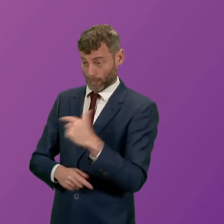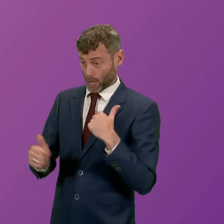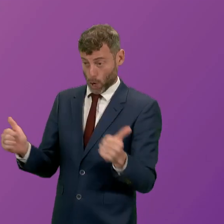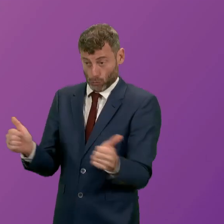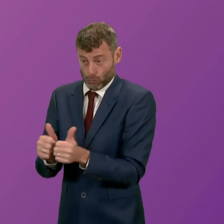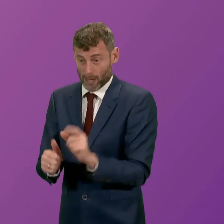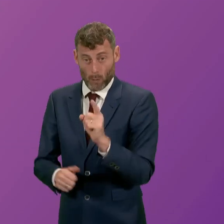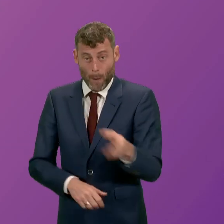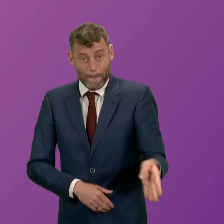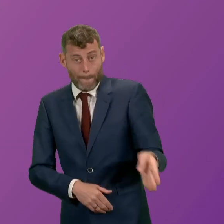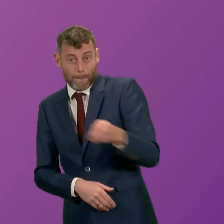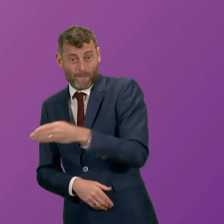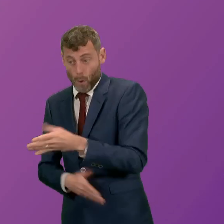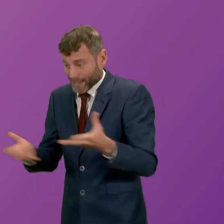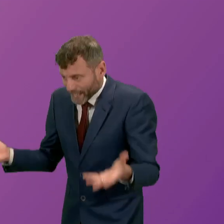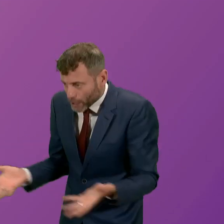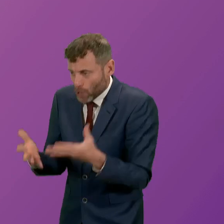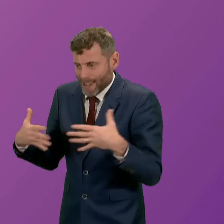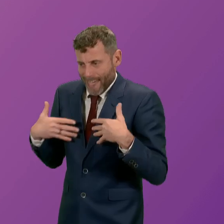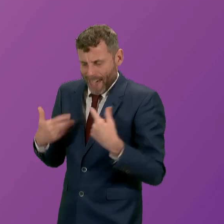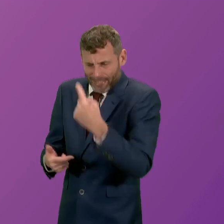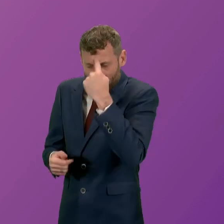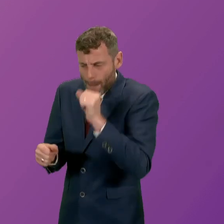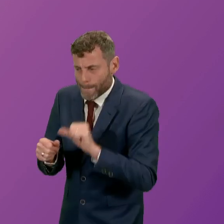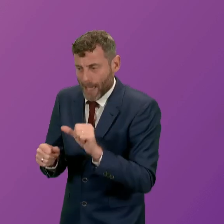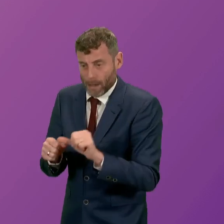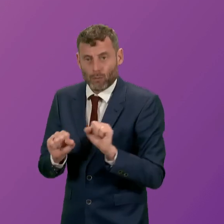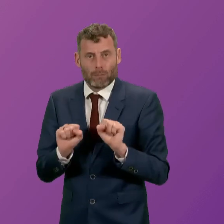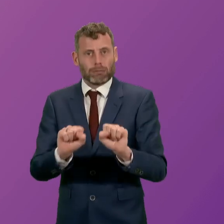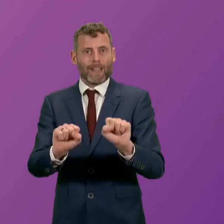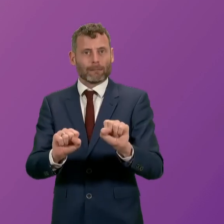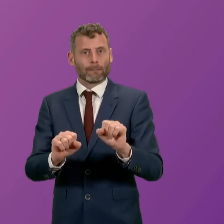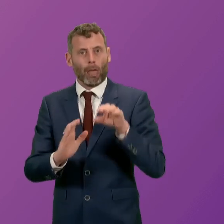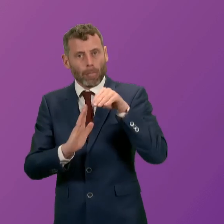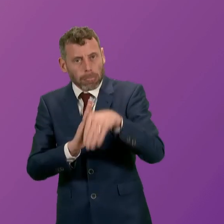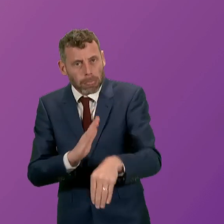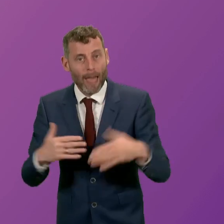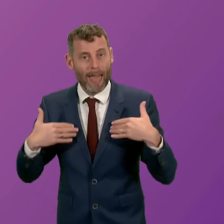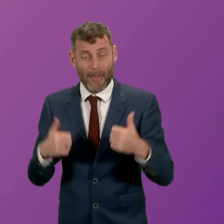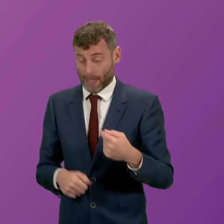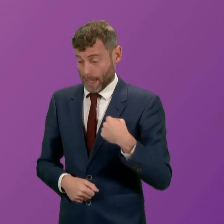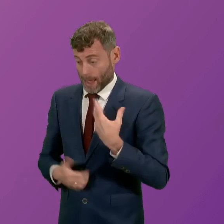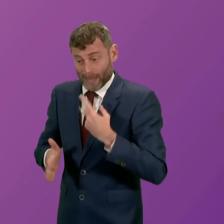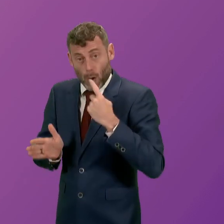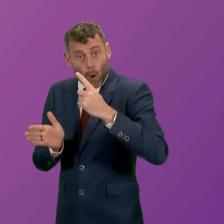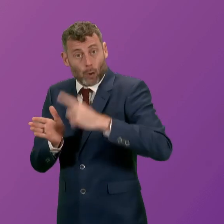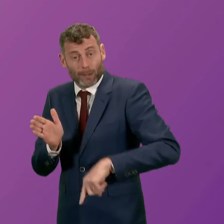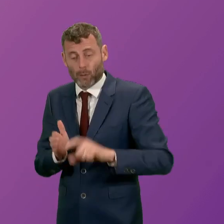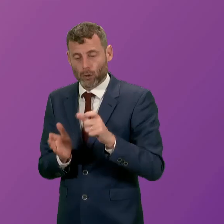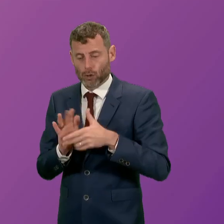preventative interventions, and that approach is exactly what the Government is pursuing. As he knows, in 2010, I commissioned the Christie commission report,